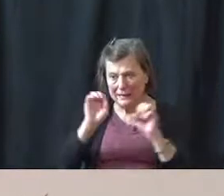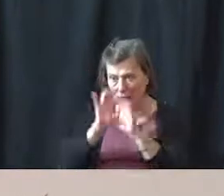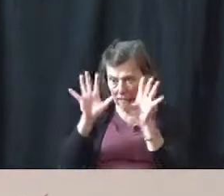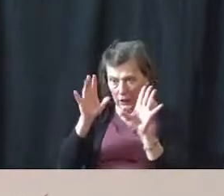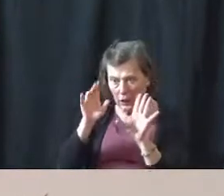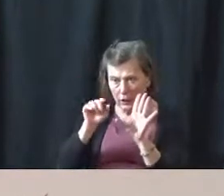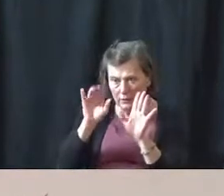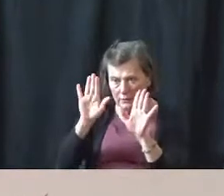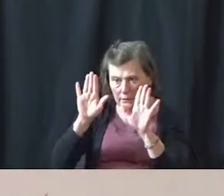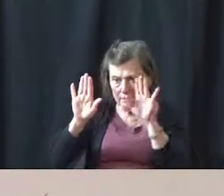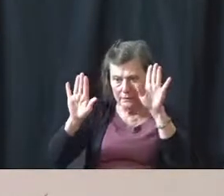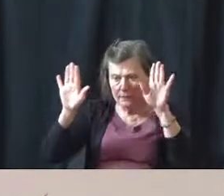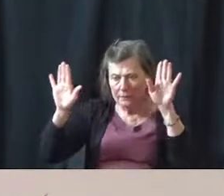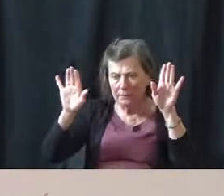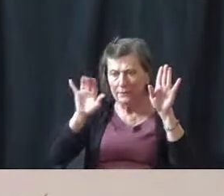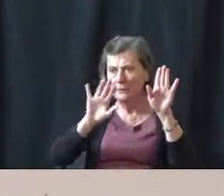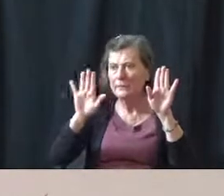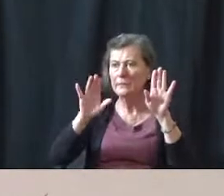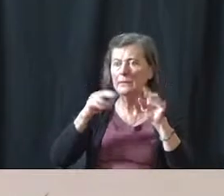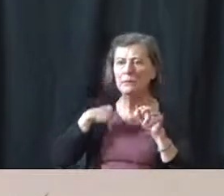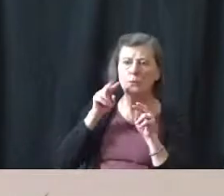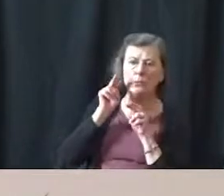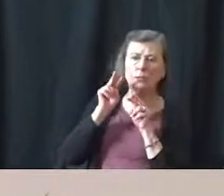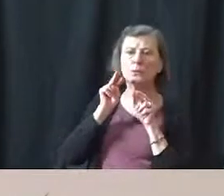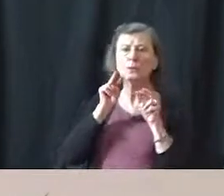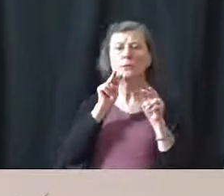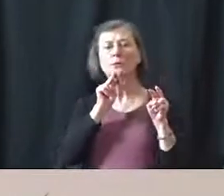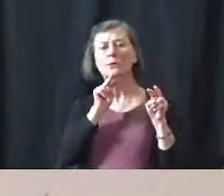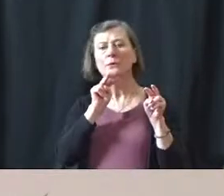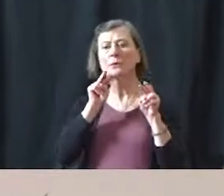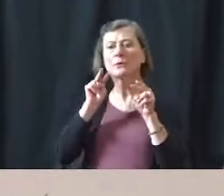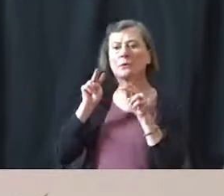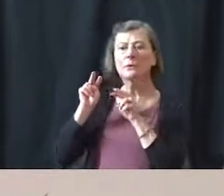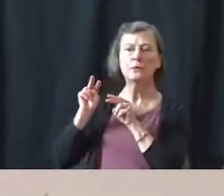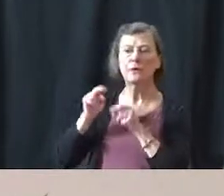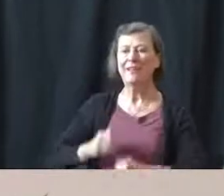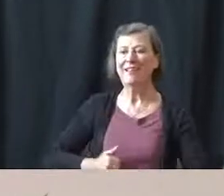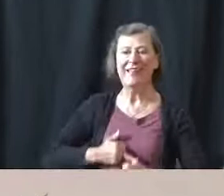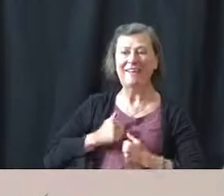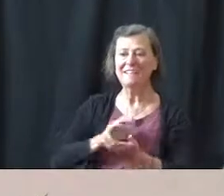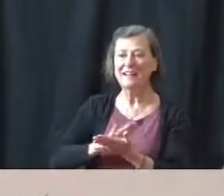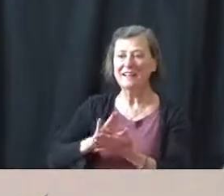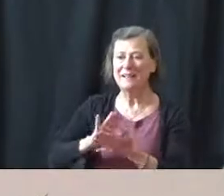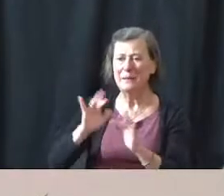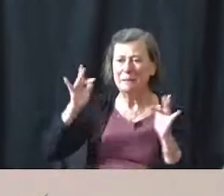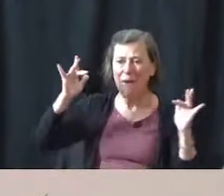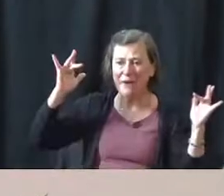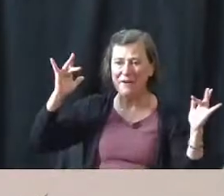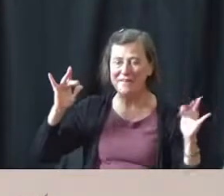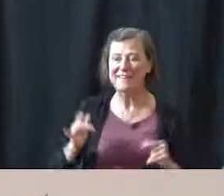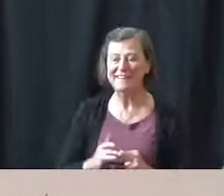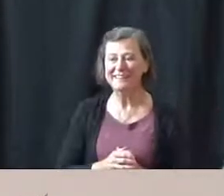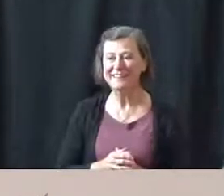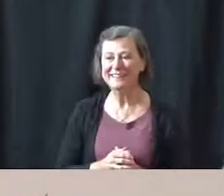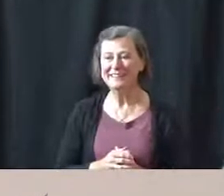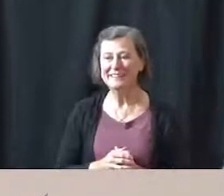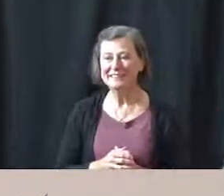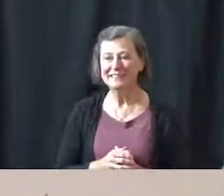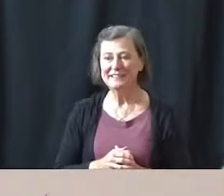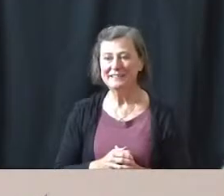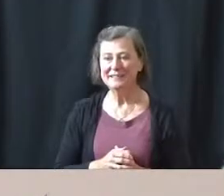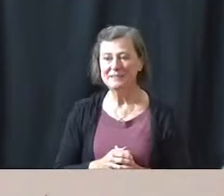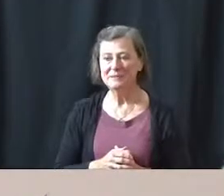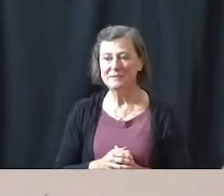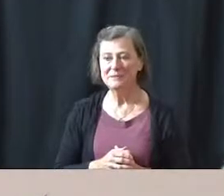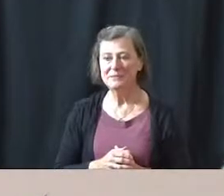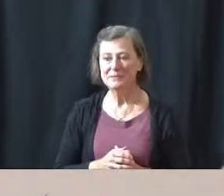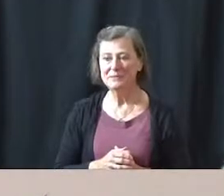The window pane through which we behold all life is clean and sparkling.